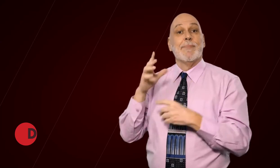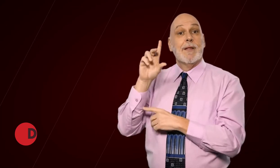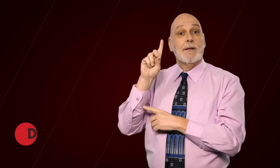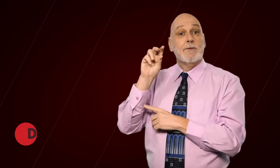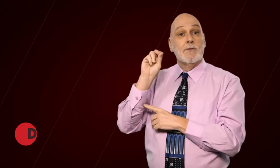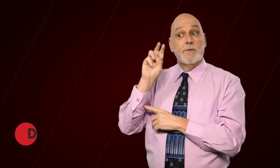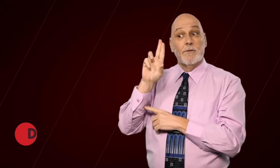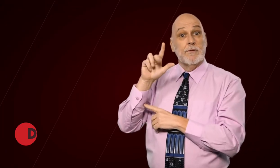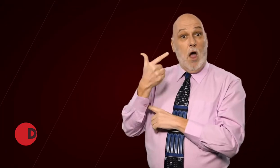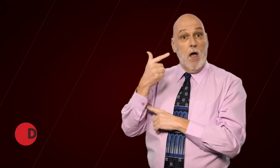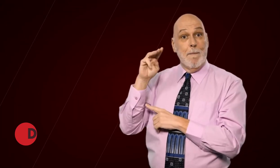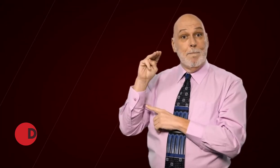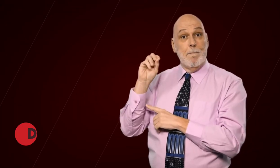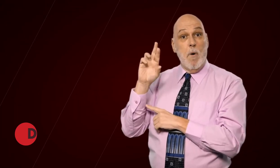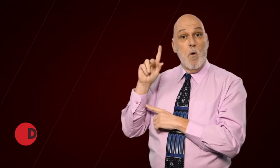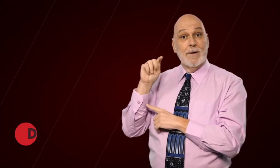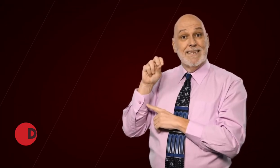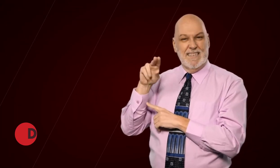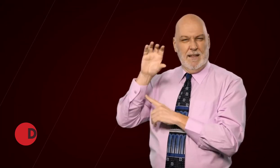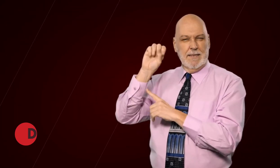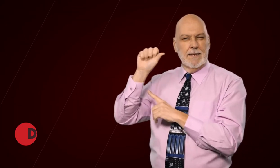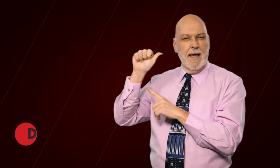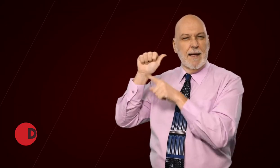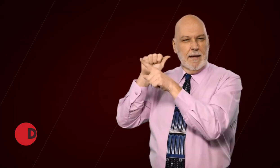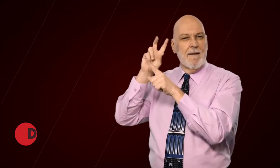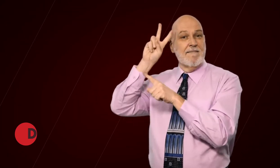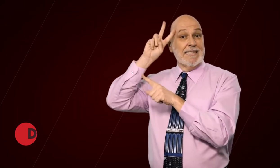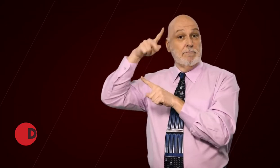Doug Morton, CSA’s vice-president